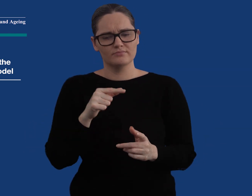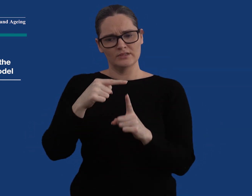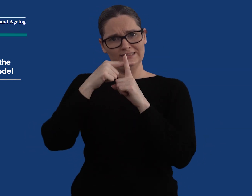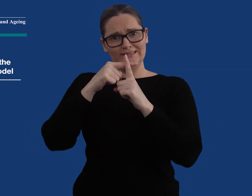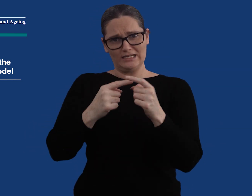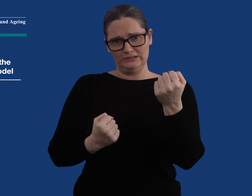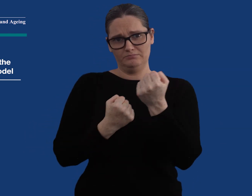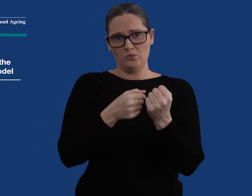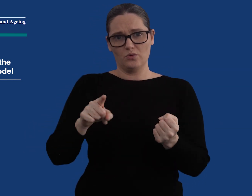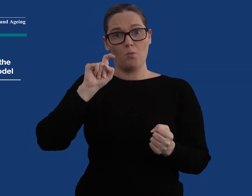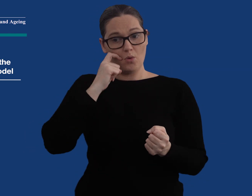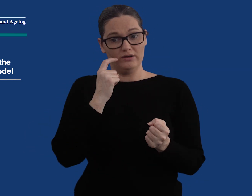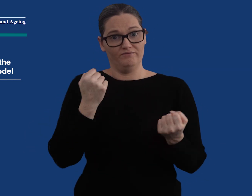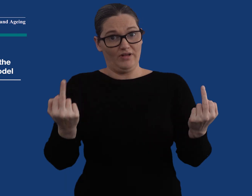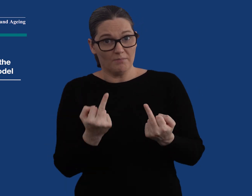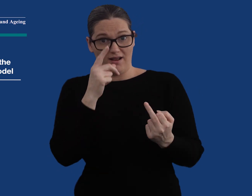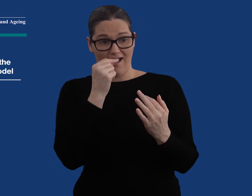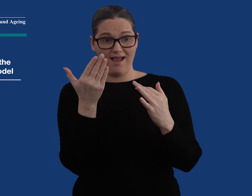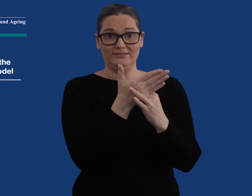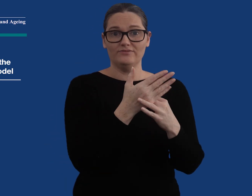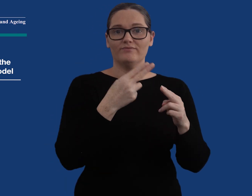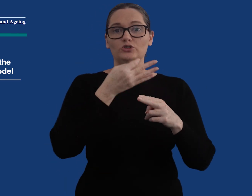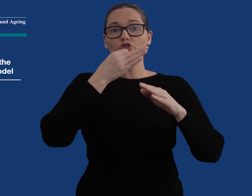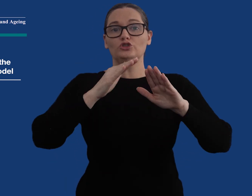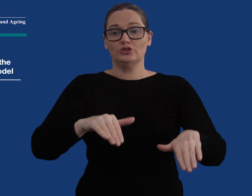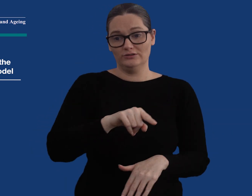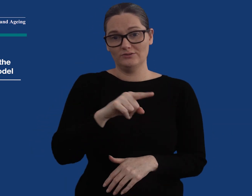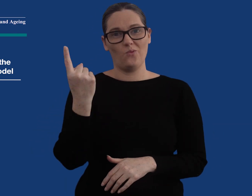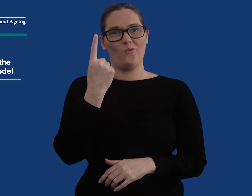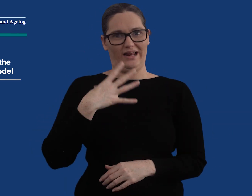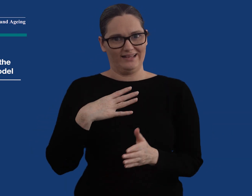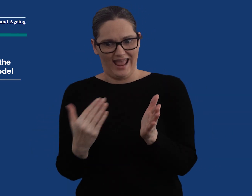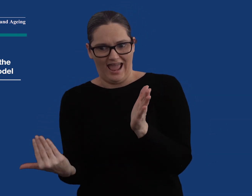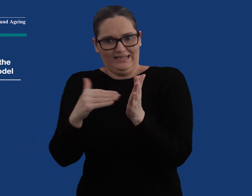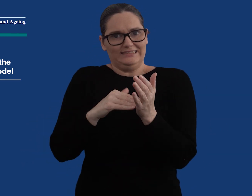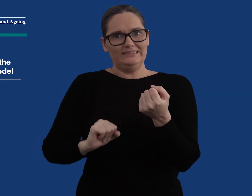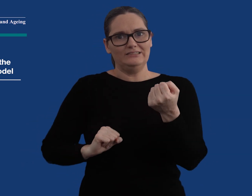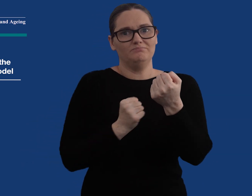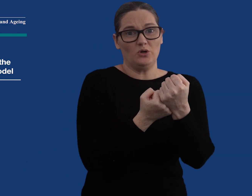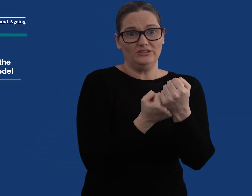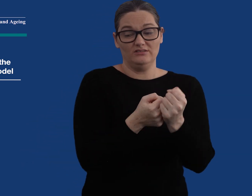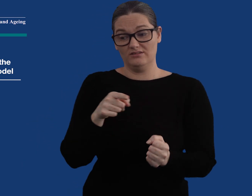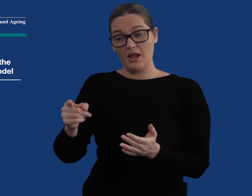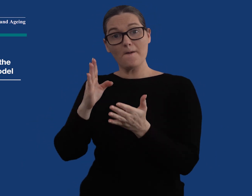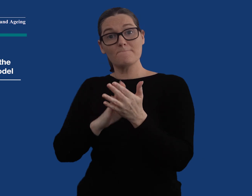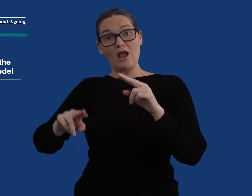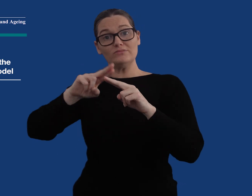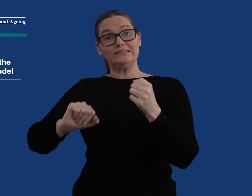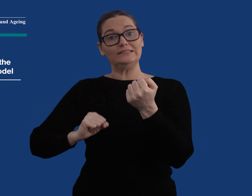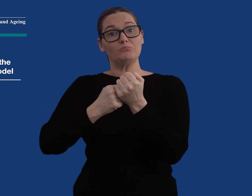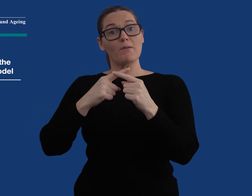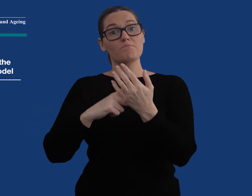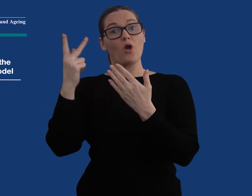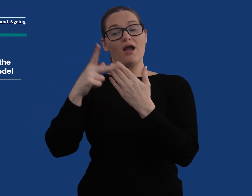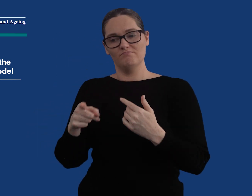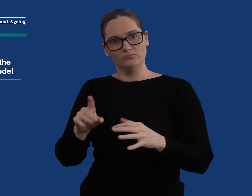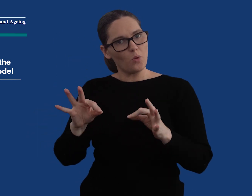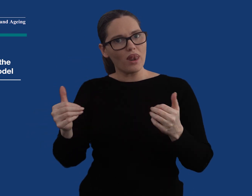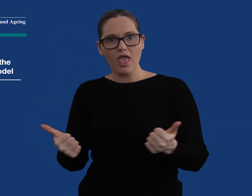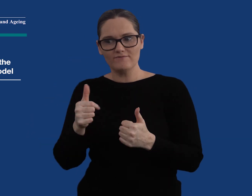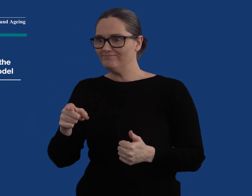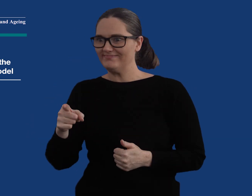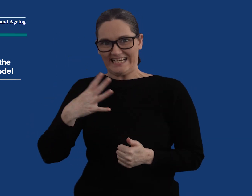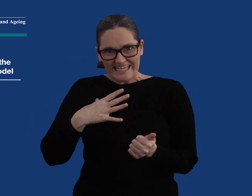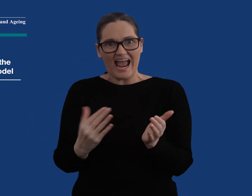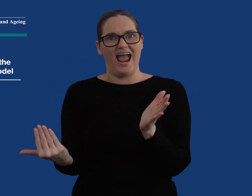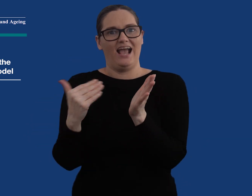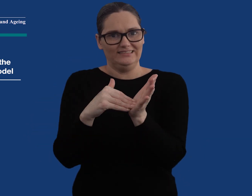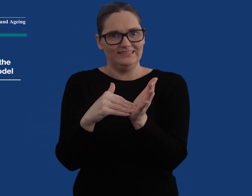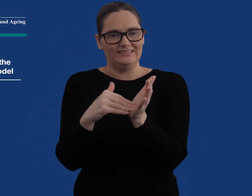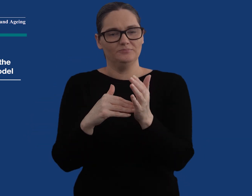Targeted supports will be available for children who need additional help beyond parenting supports and programs.